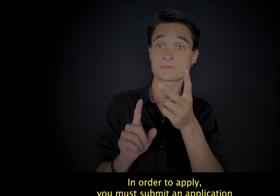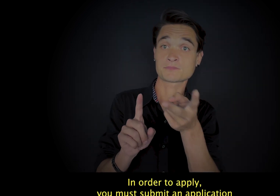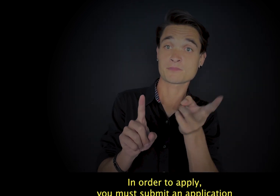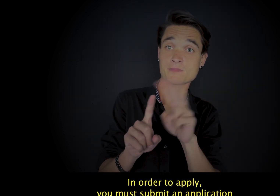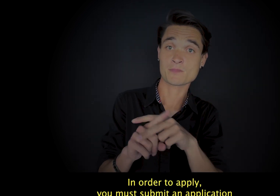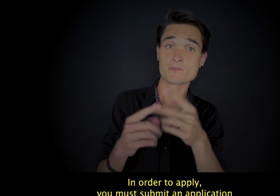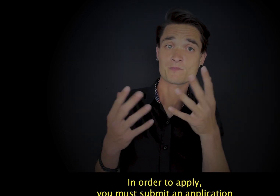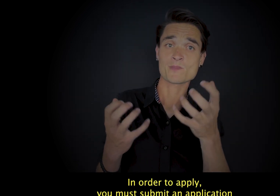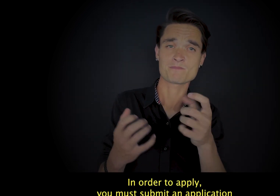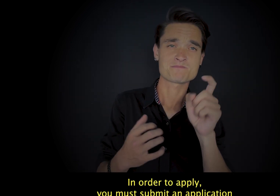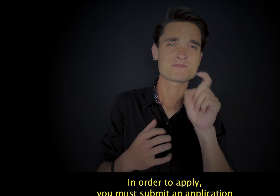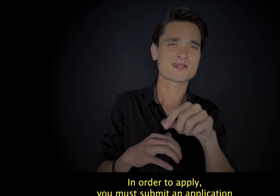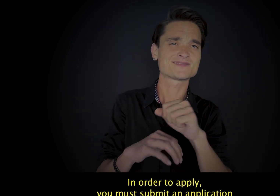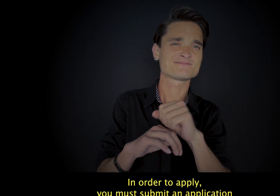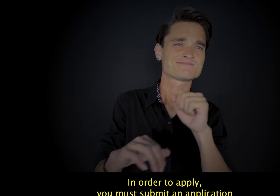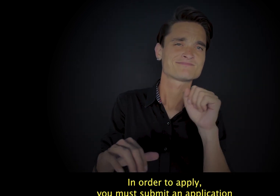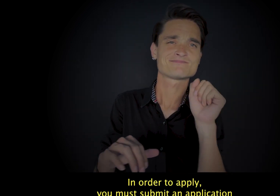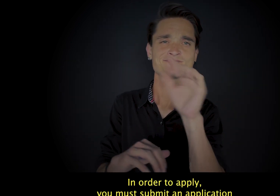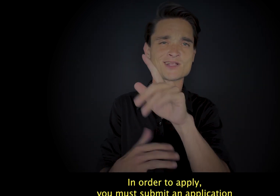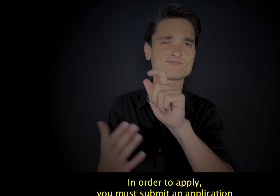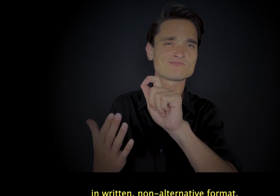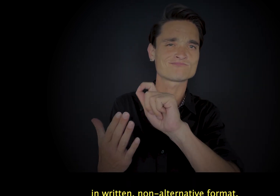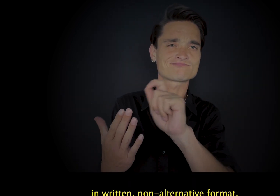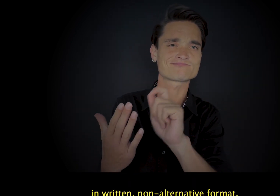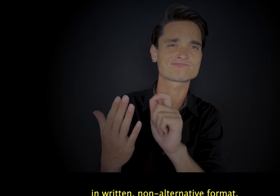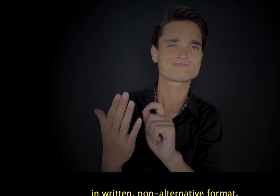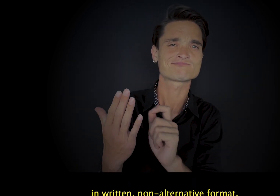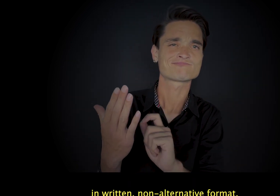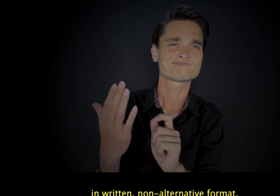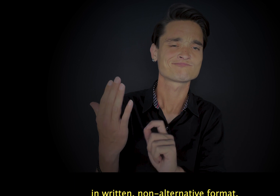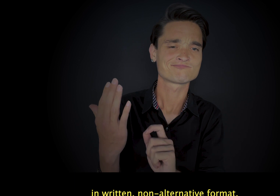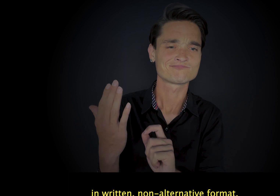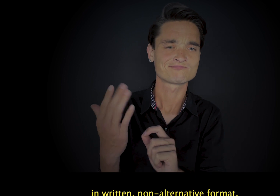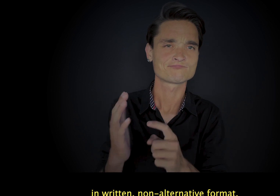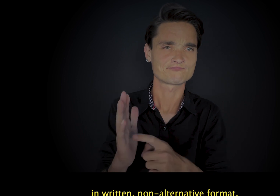In order to apply, you must submit an application in written, non-alternative format.